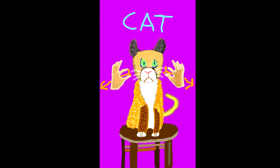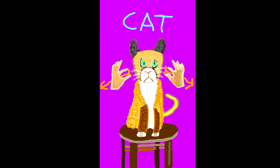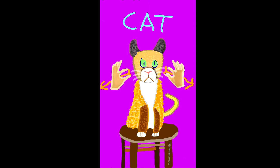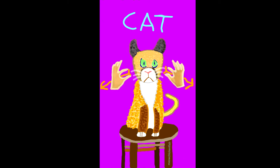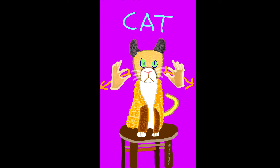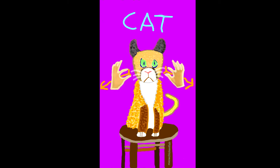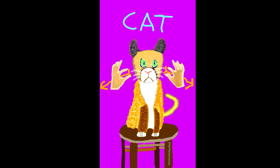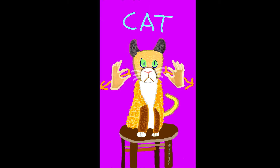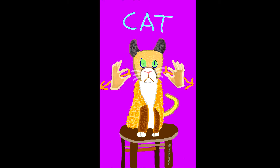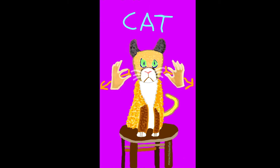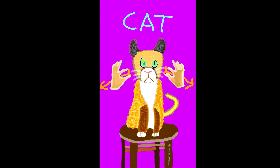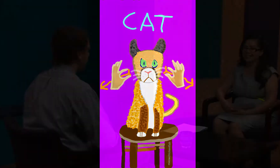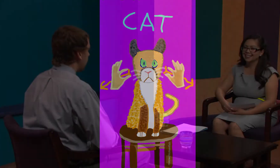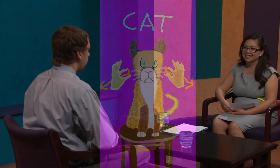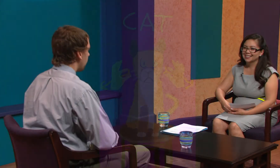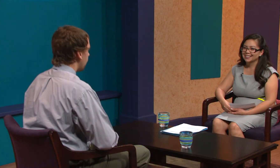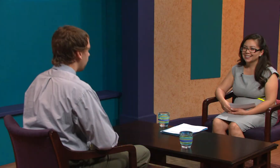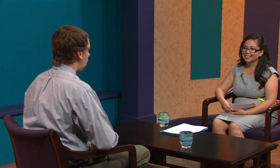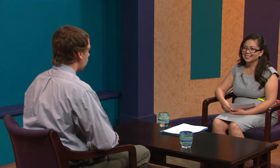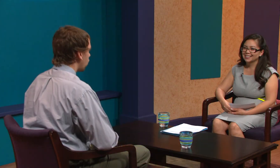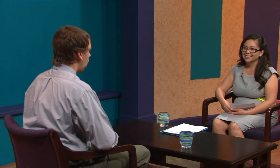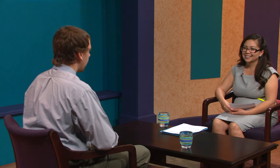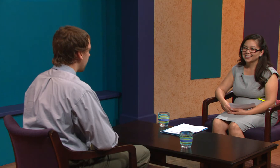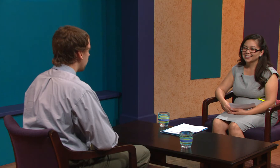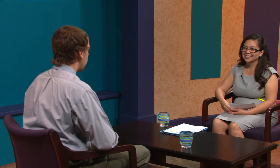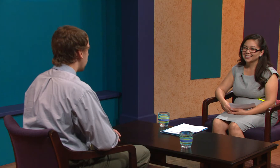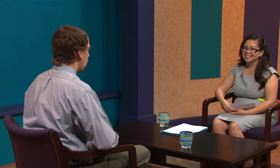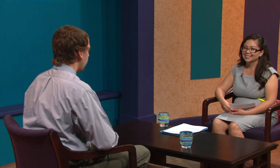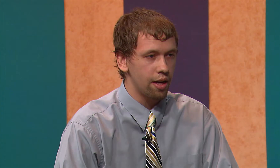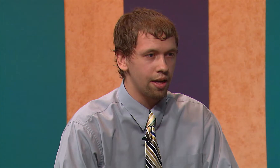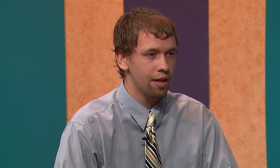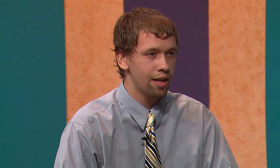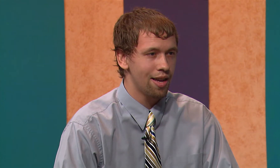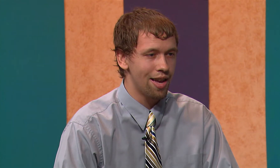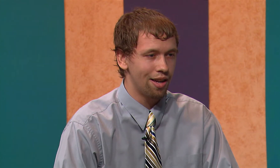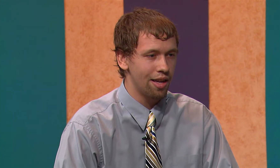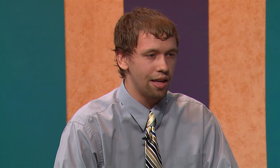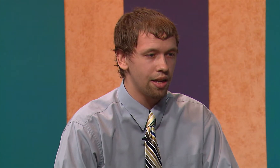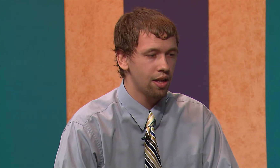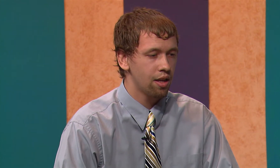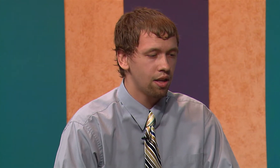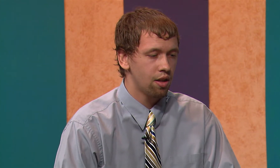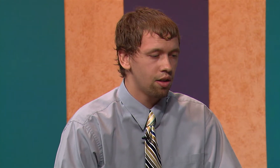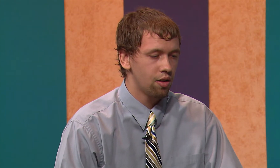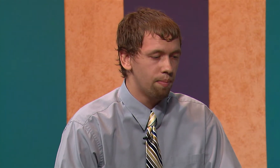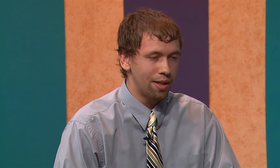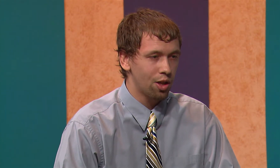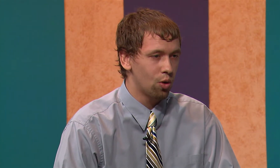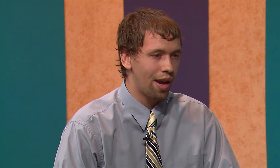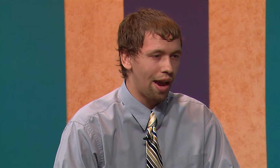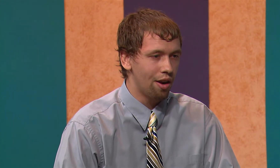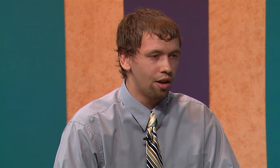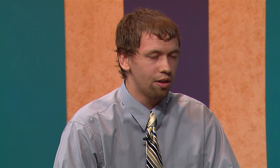(Krohn) That is correct, I have followers from Australia, Italy, Germany, Mexico, Canada,